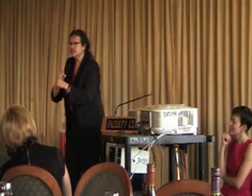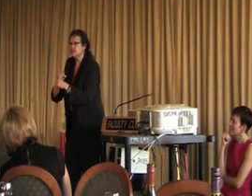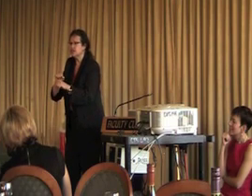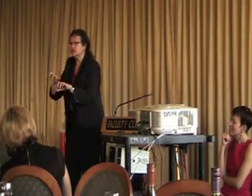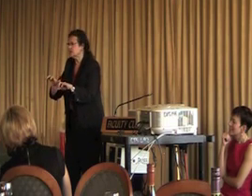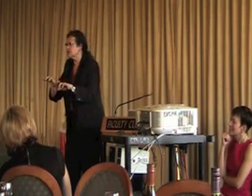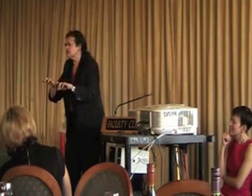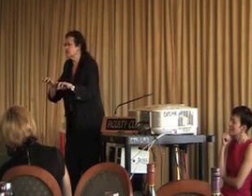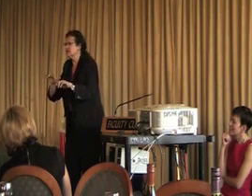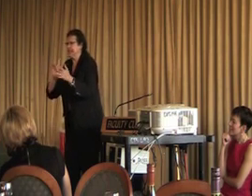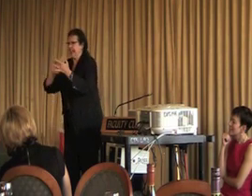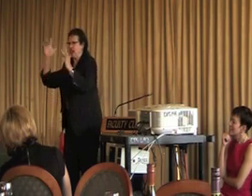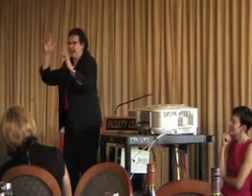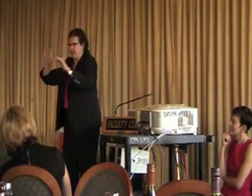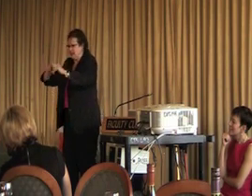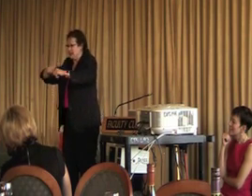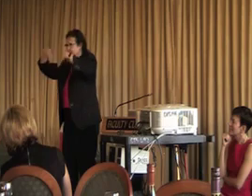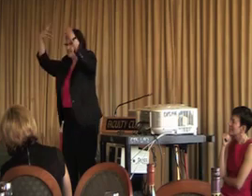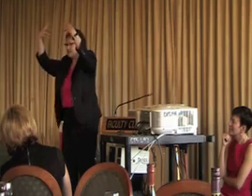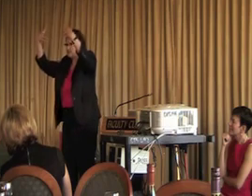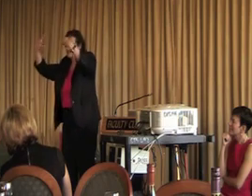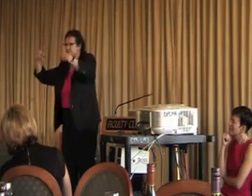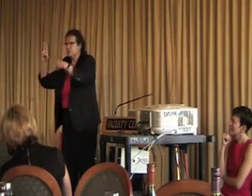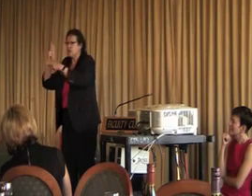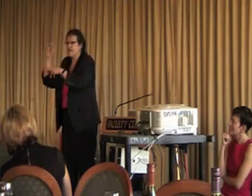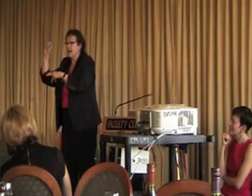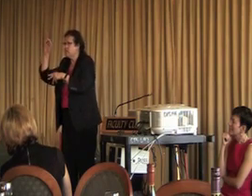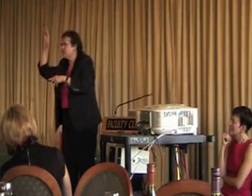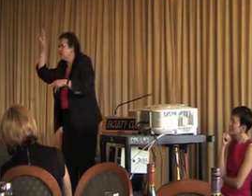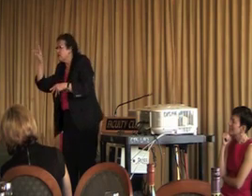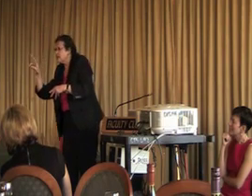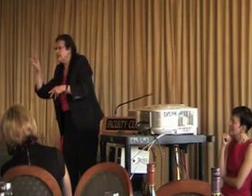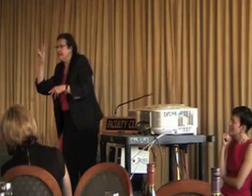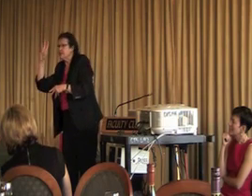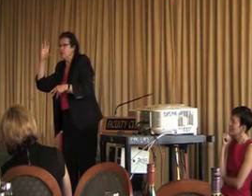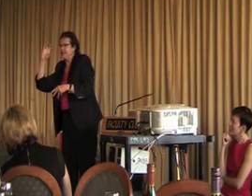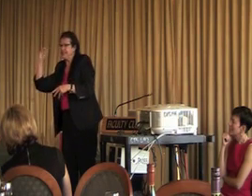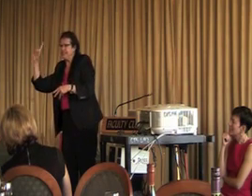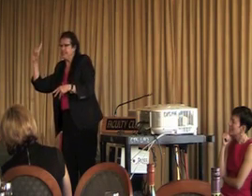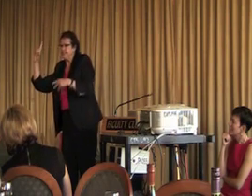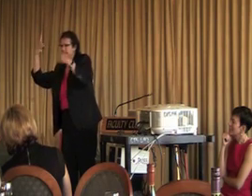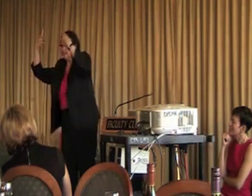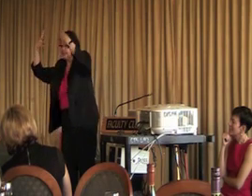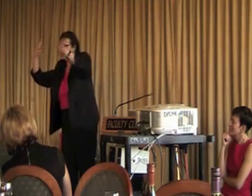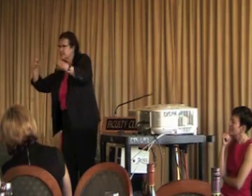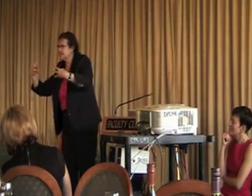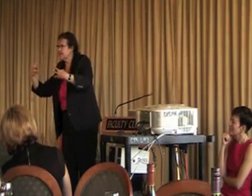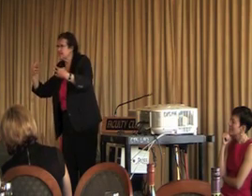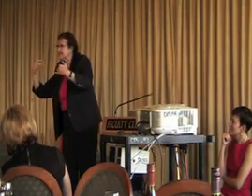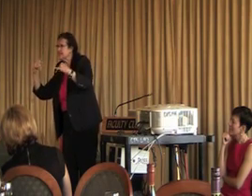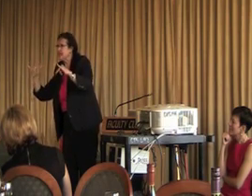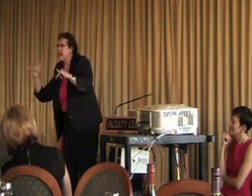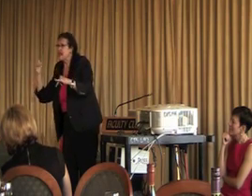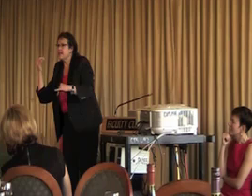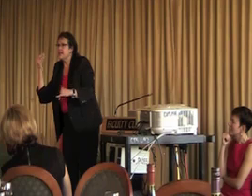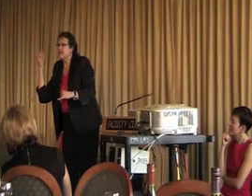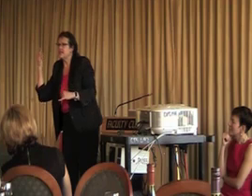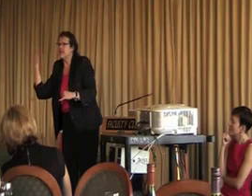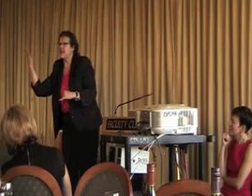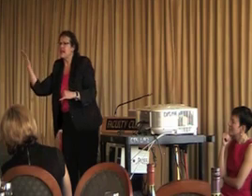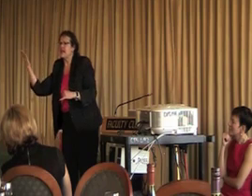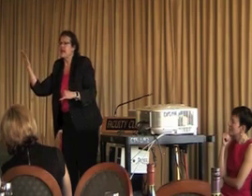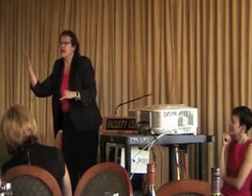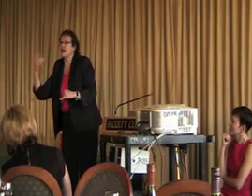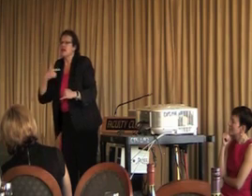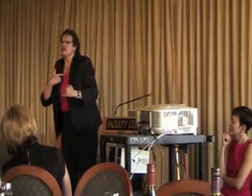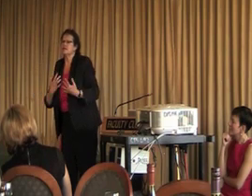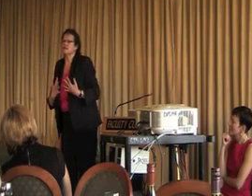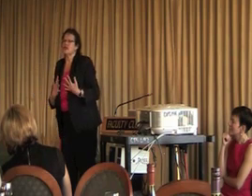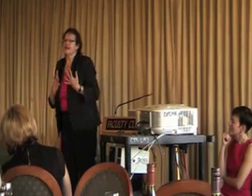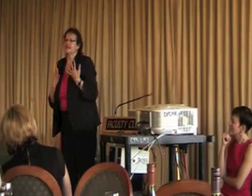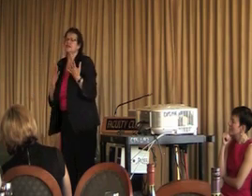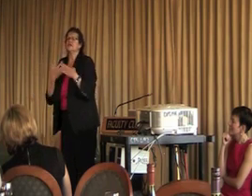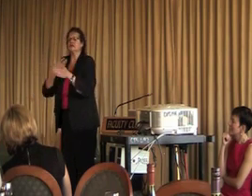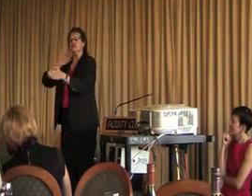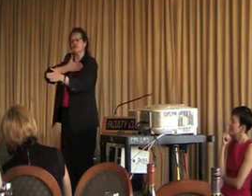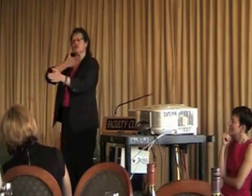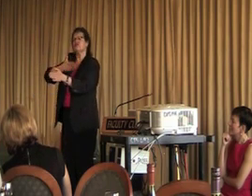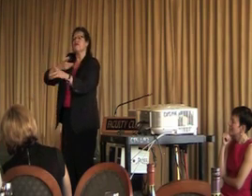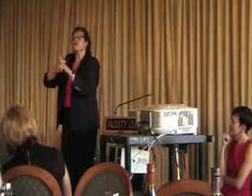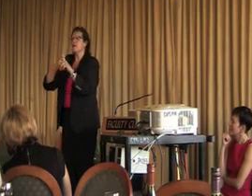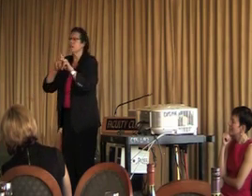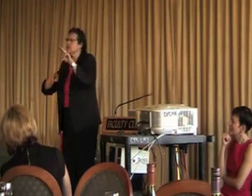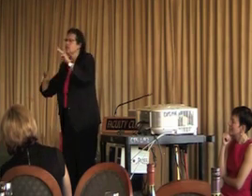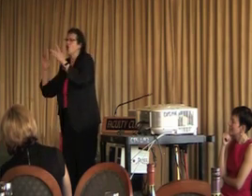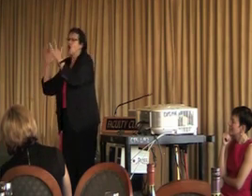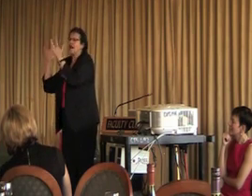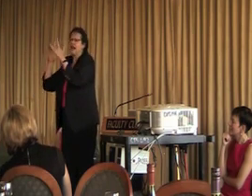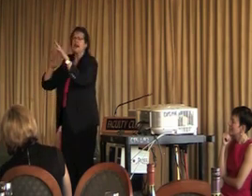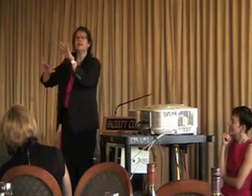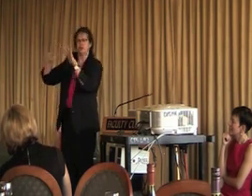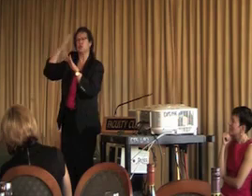when I read what she said, it said 25 years? ? 25 years and WCCSD is still alive and strong.